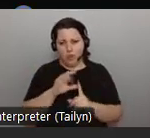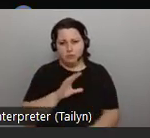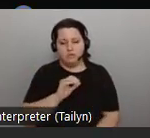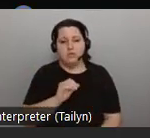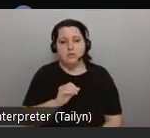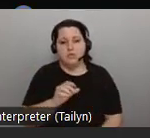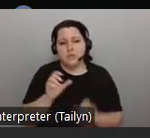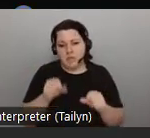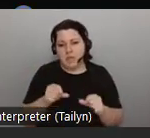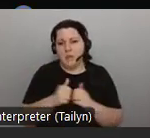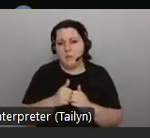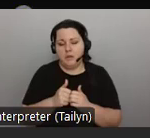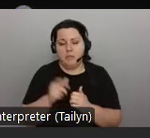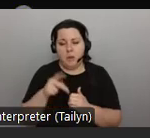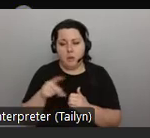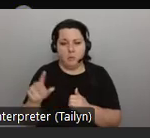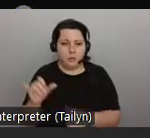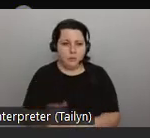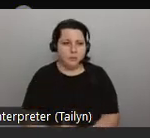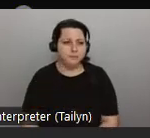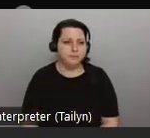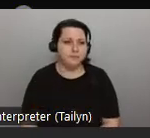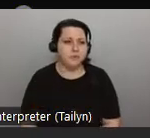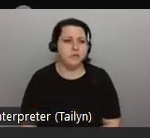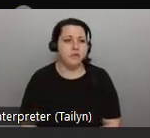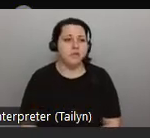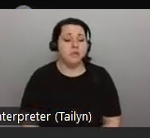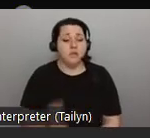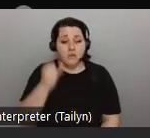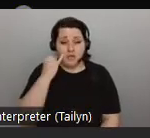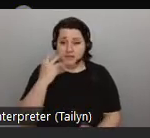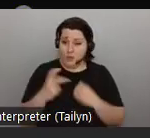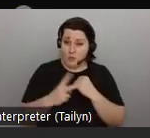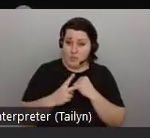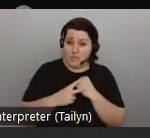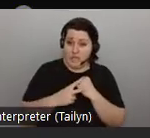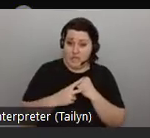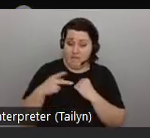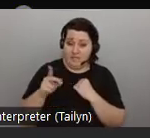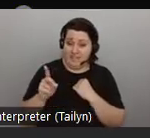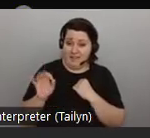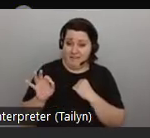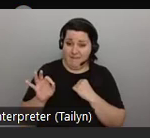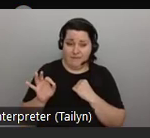than I do here. One last thing before I get to any other questions, and I